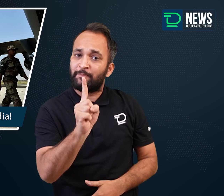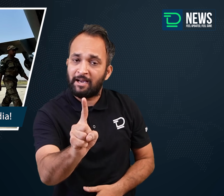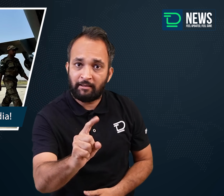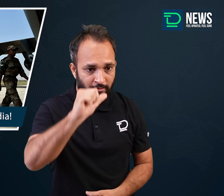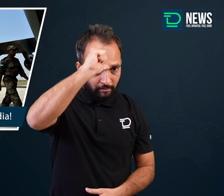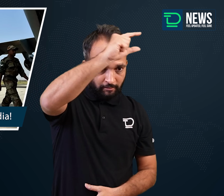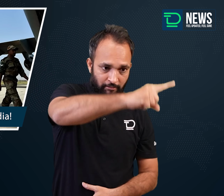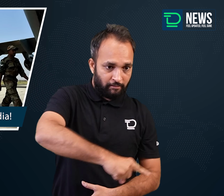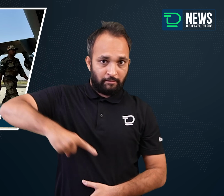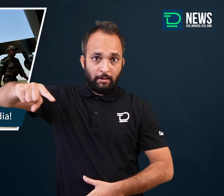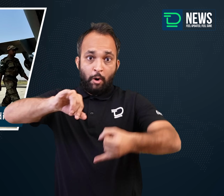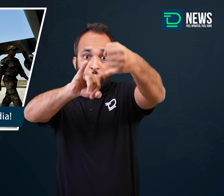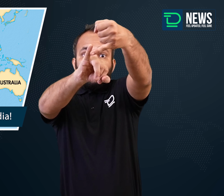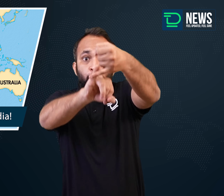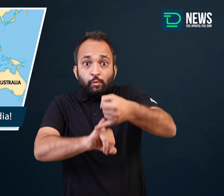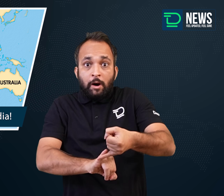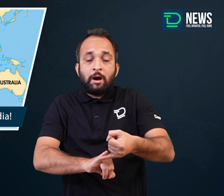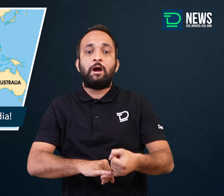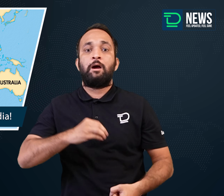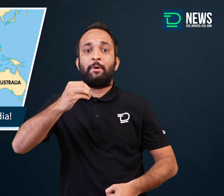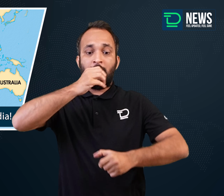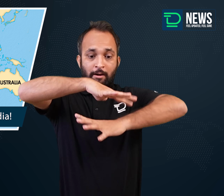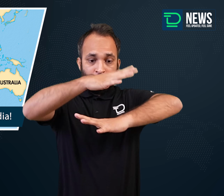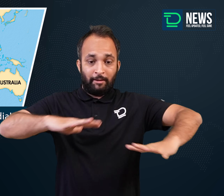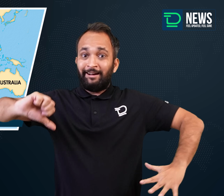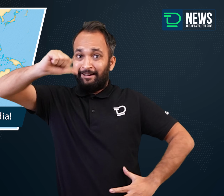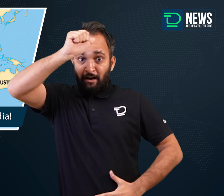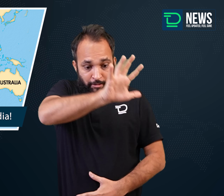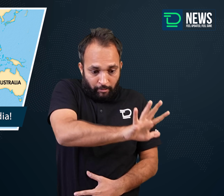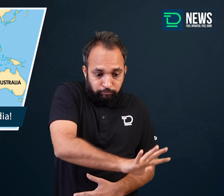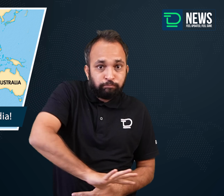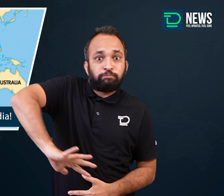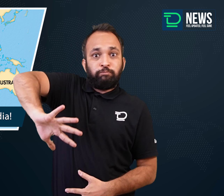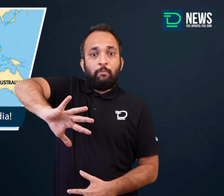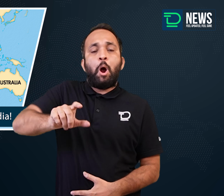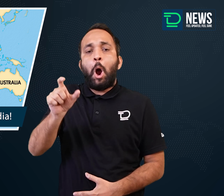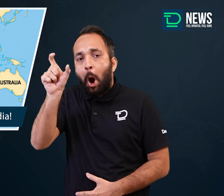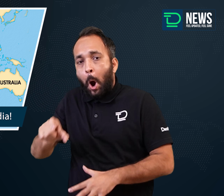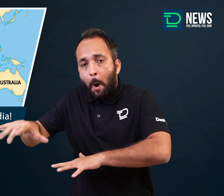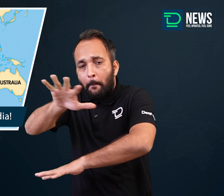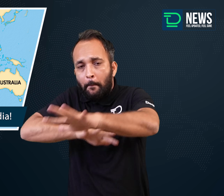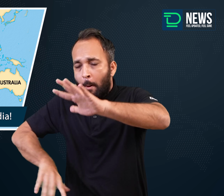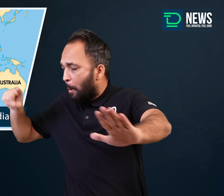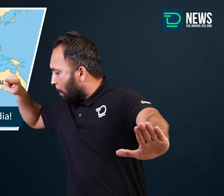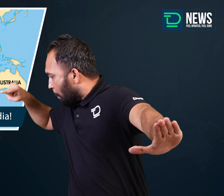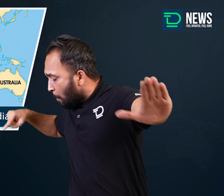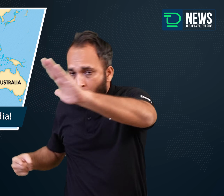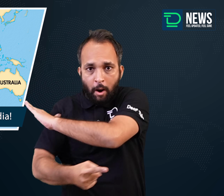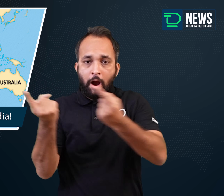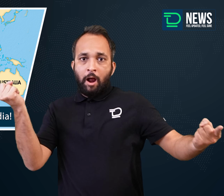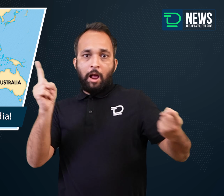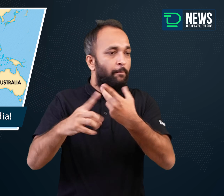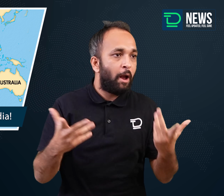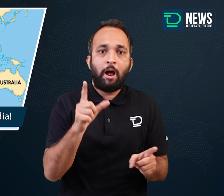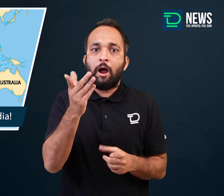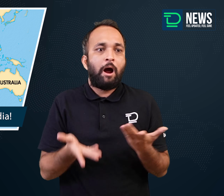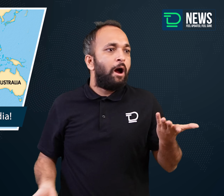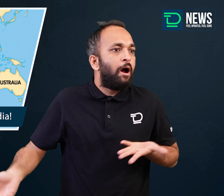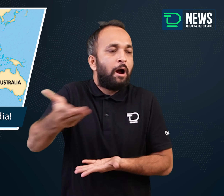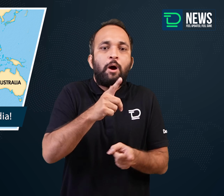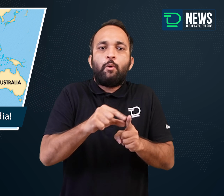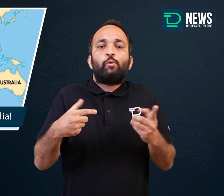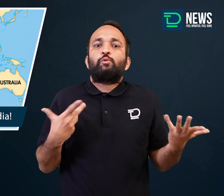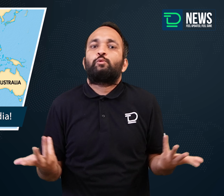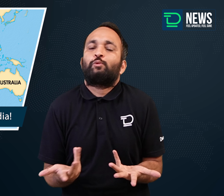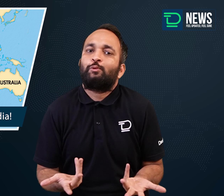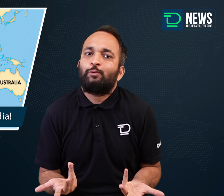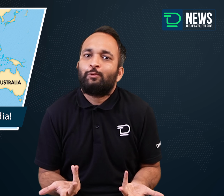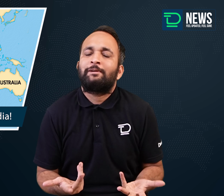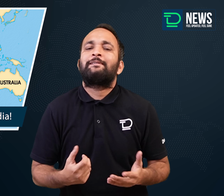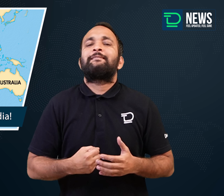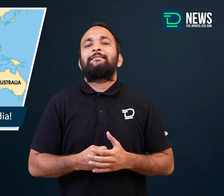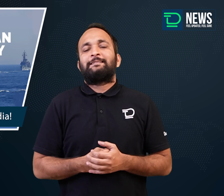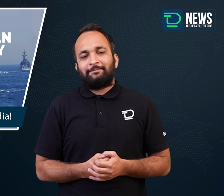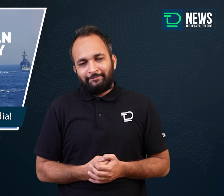But if someone is trying to enter from the Indian Ocean, what will we do?